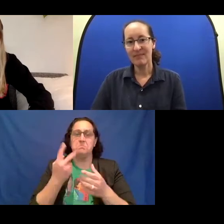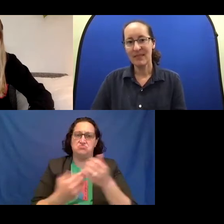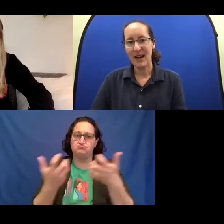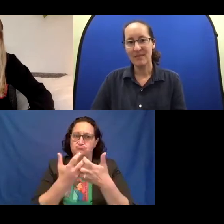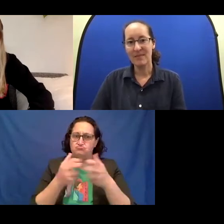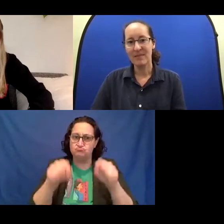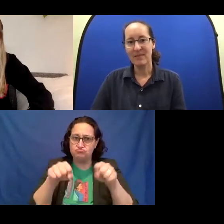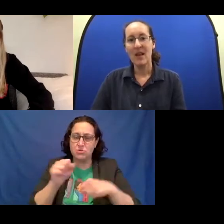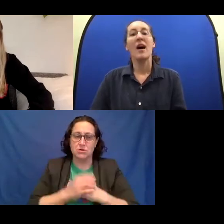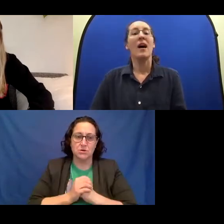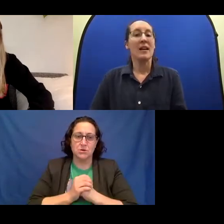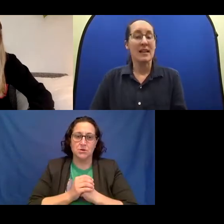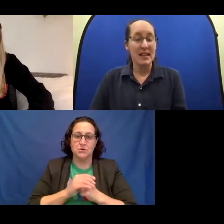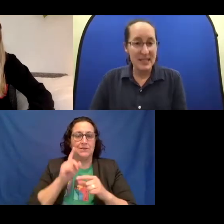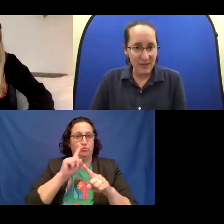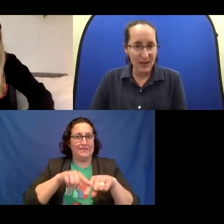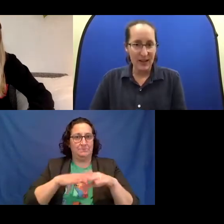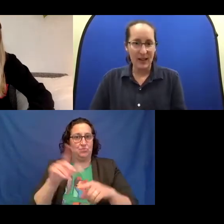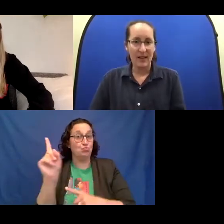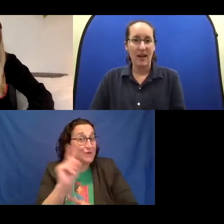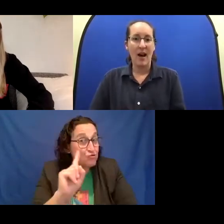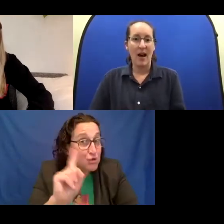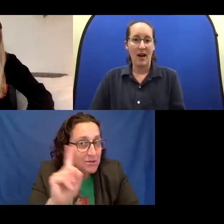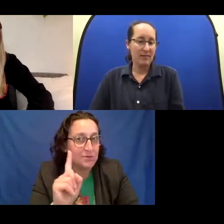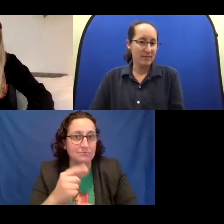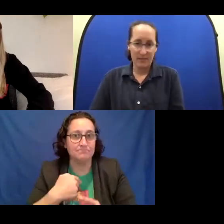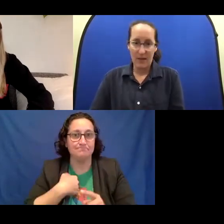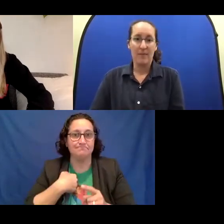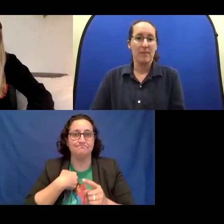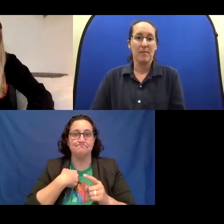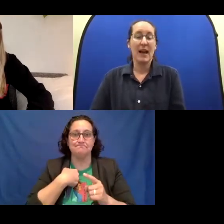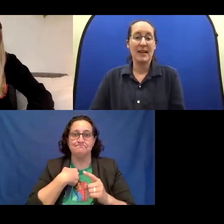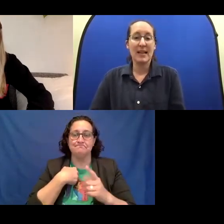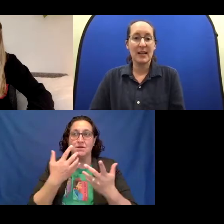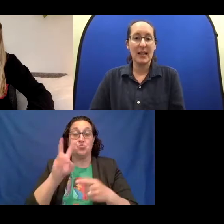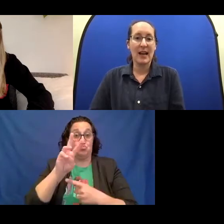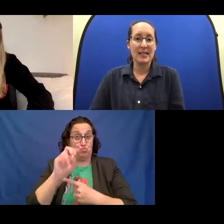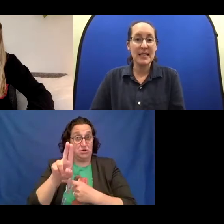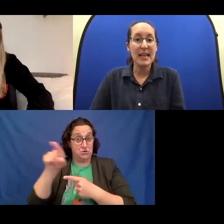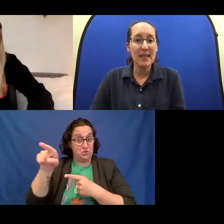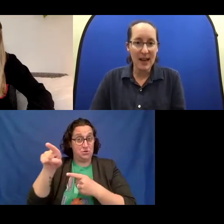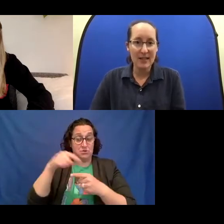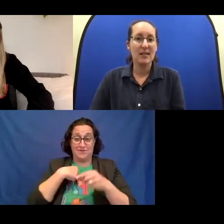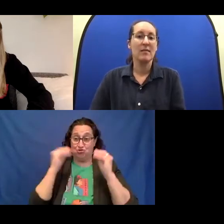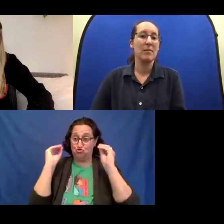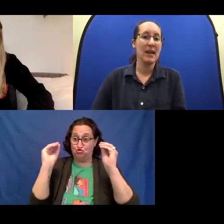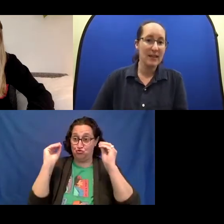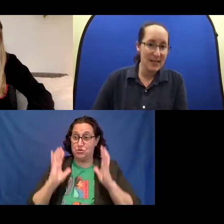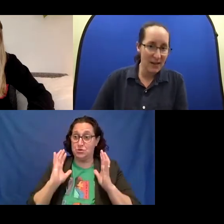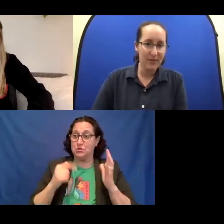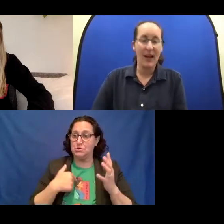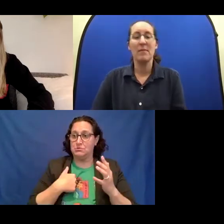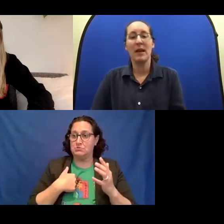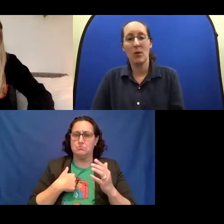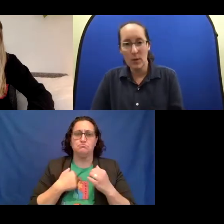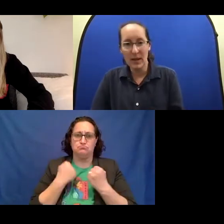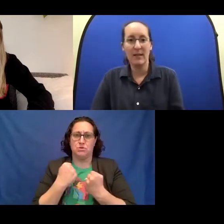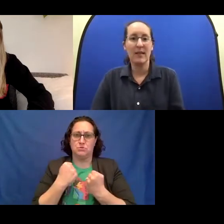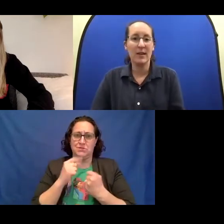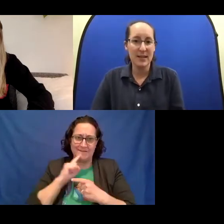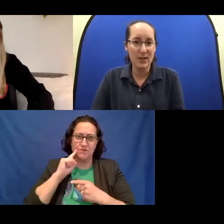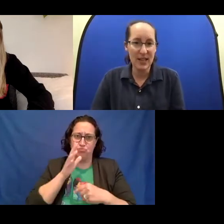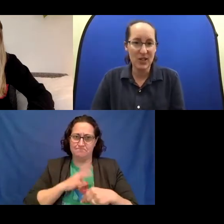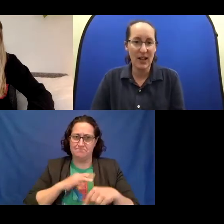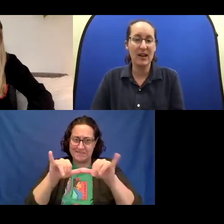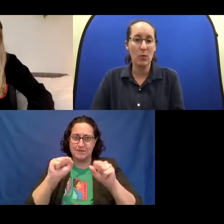Yeah, definitely, my identity I see that being Deaf and being a woman there is intersectionality